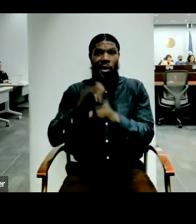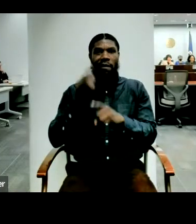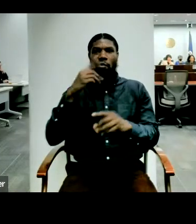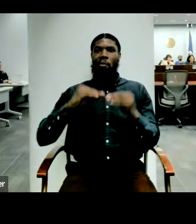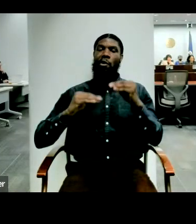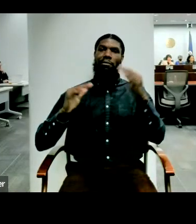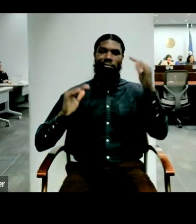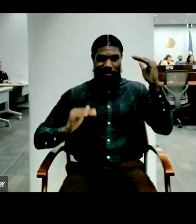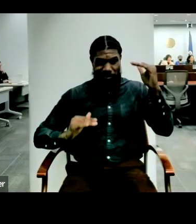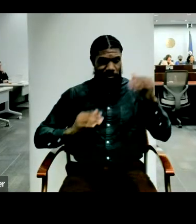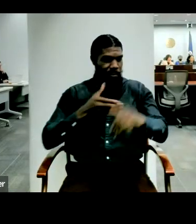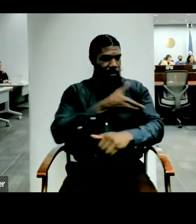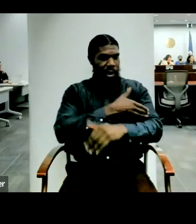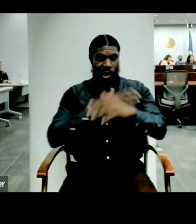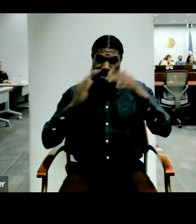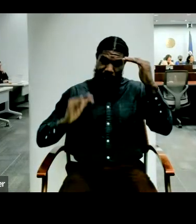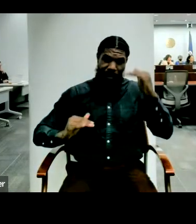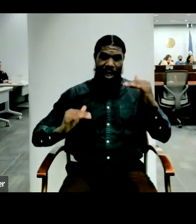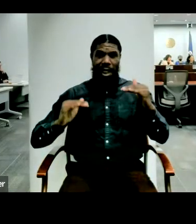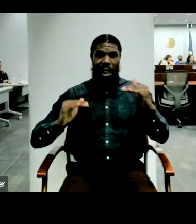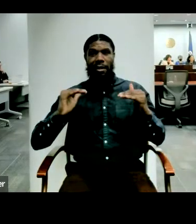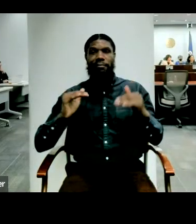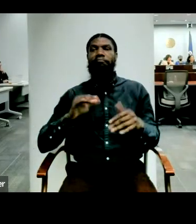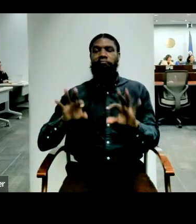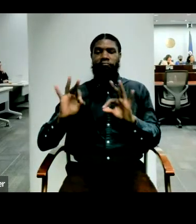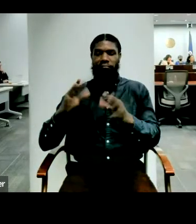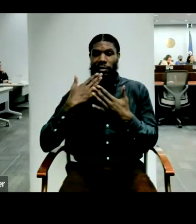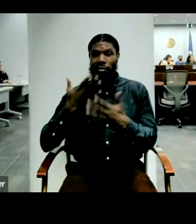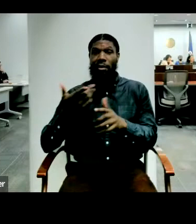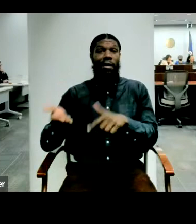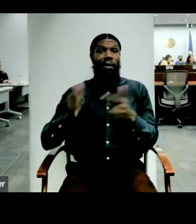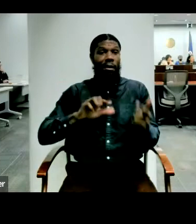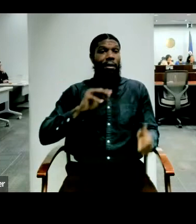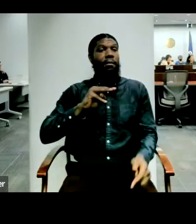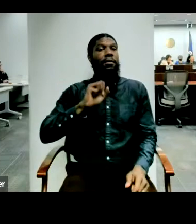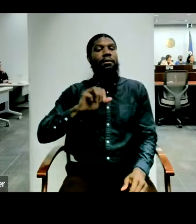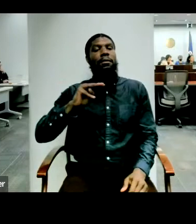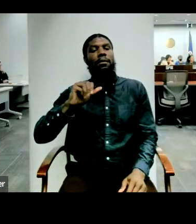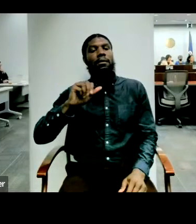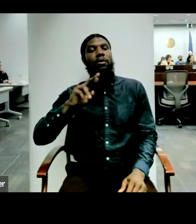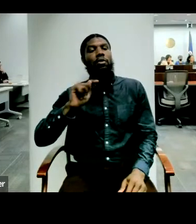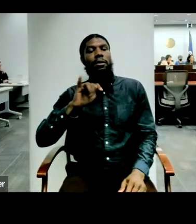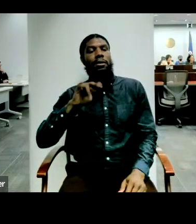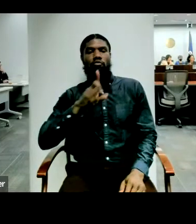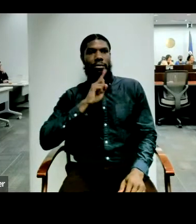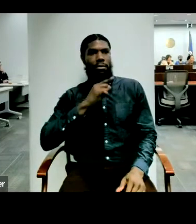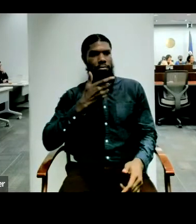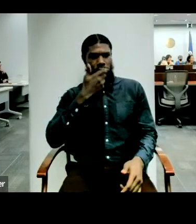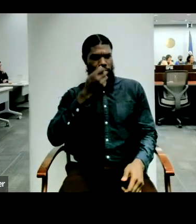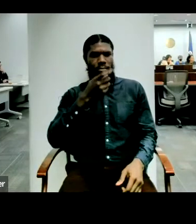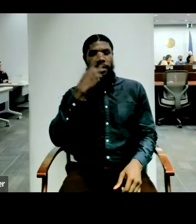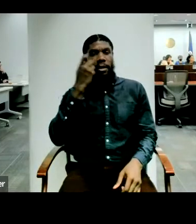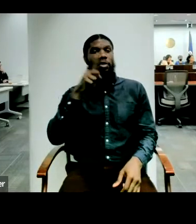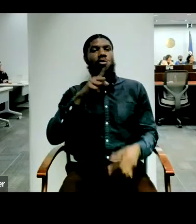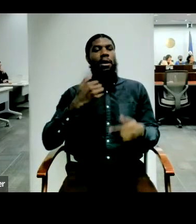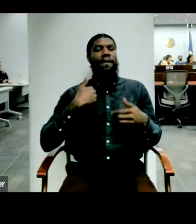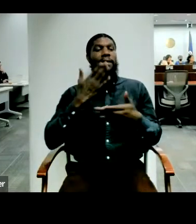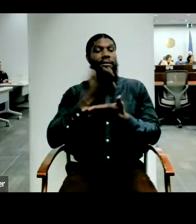Thank you and finally Ms. Martin, um I am really interested, since we have had some conversation today about ho